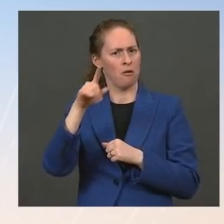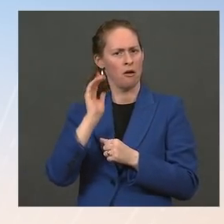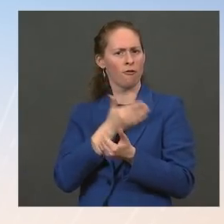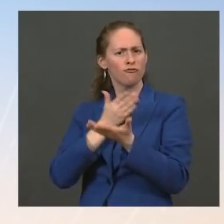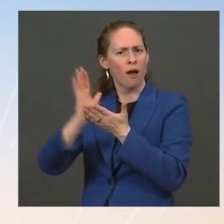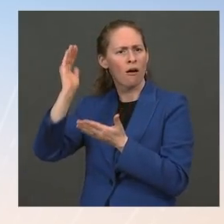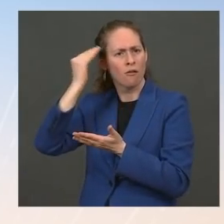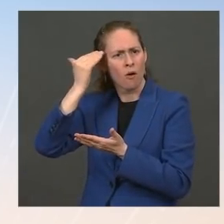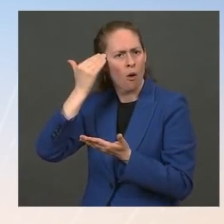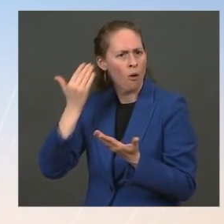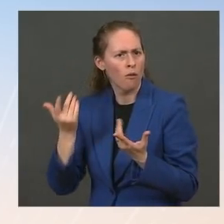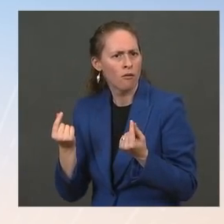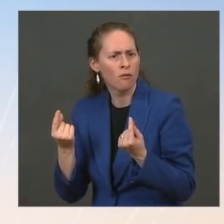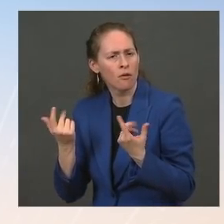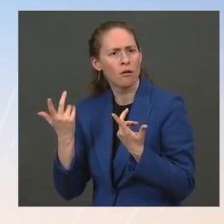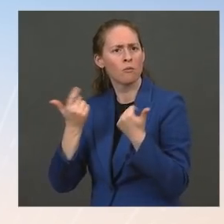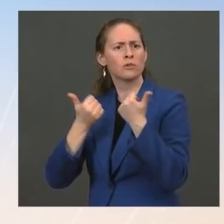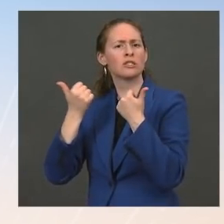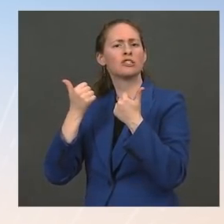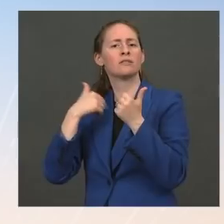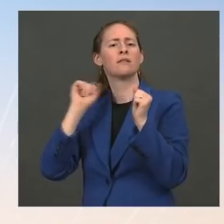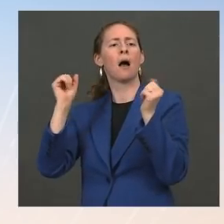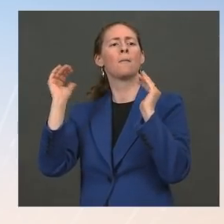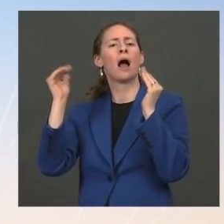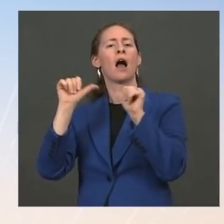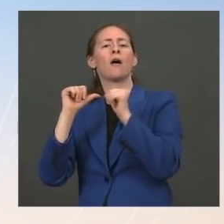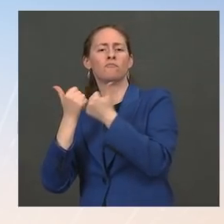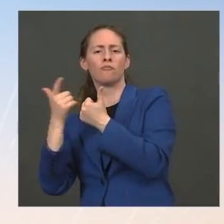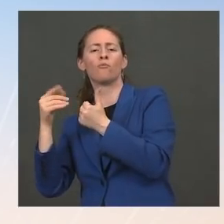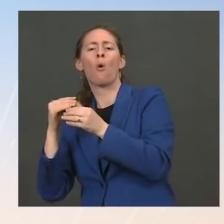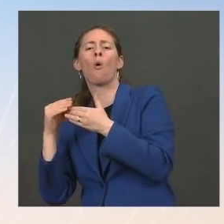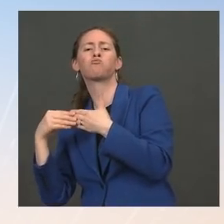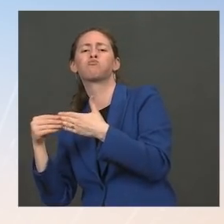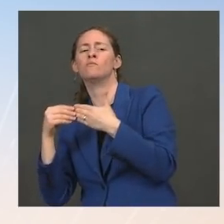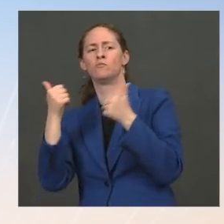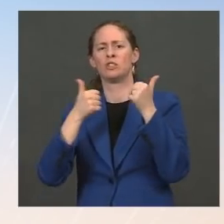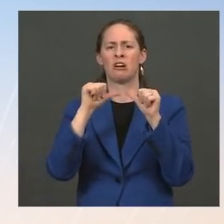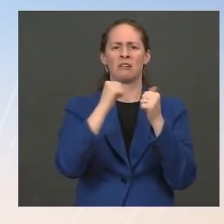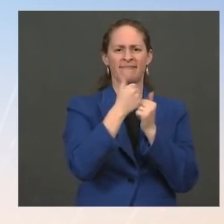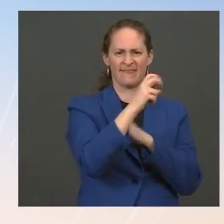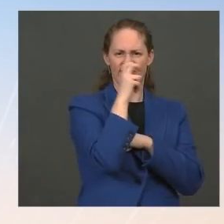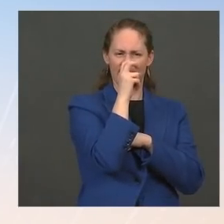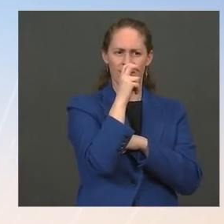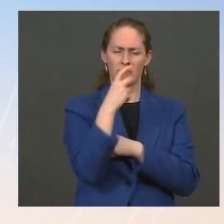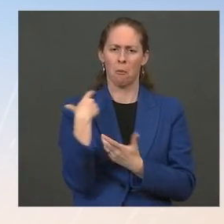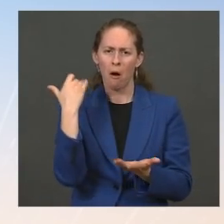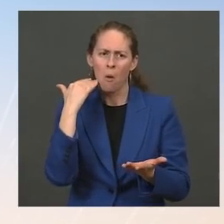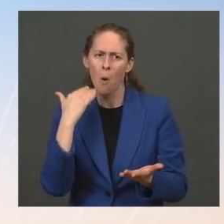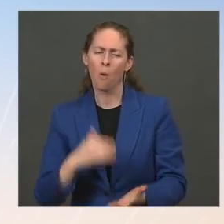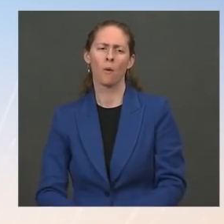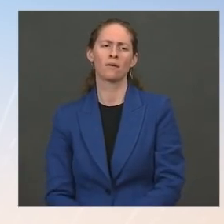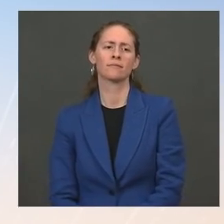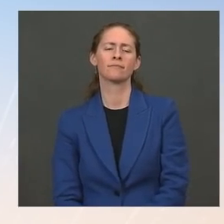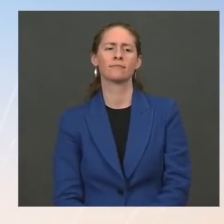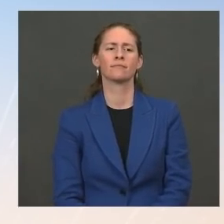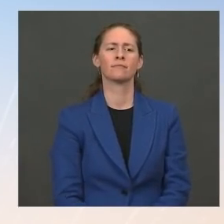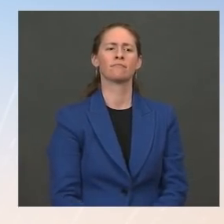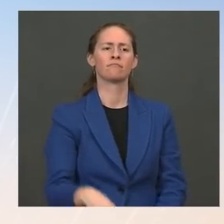on those exemption requests? Ms. Psaki: We did release the percentage of people who were vaccinated, which I believe was 92 percent